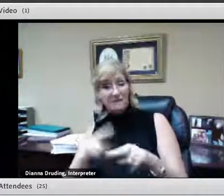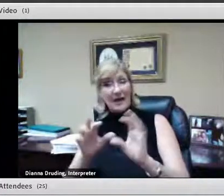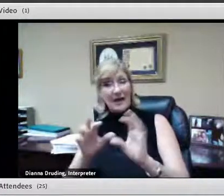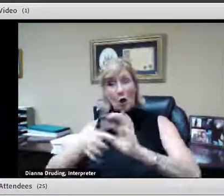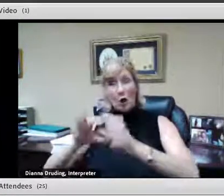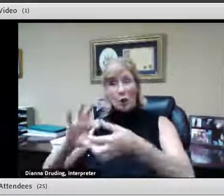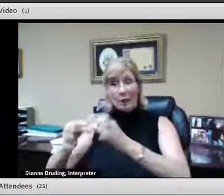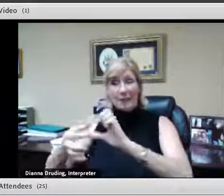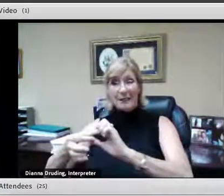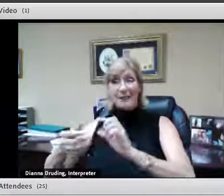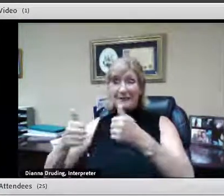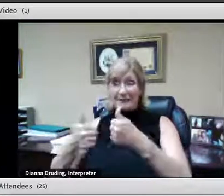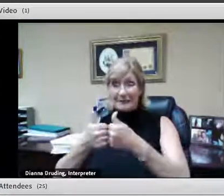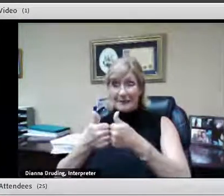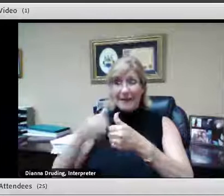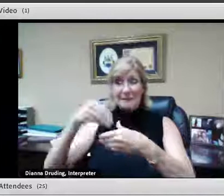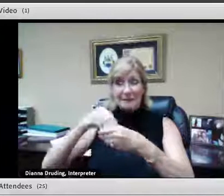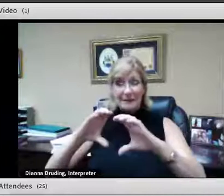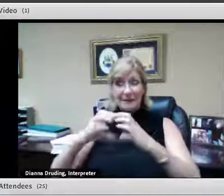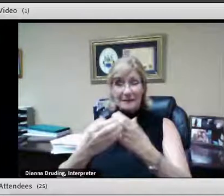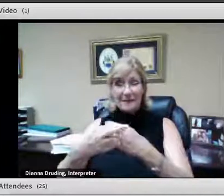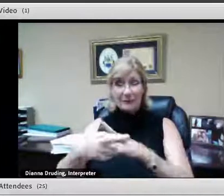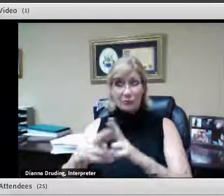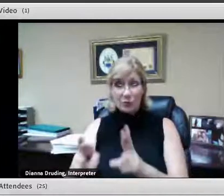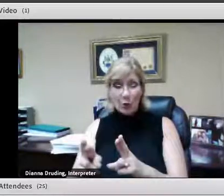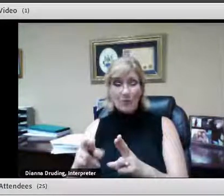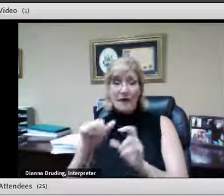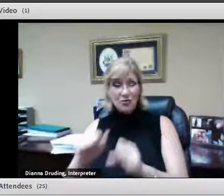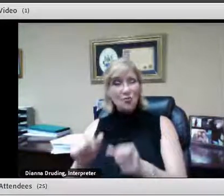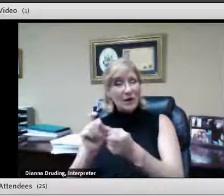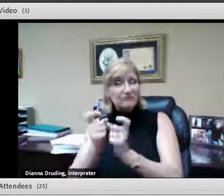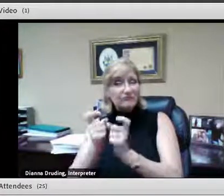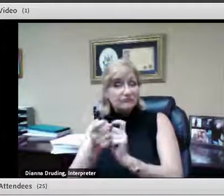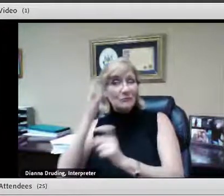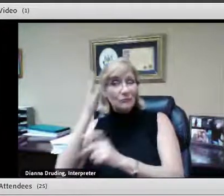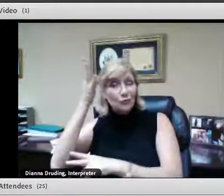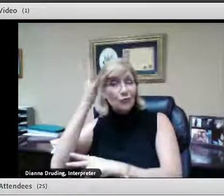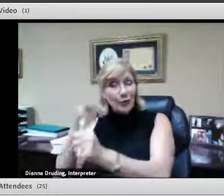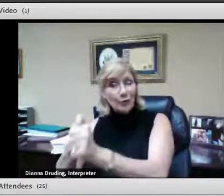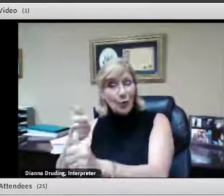you can edit these and kind of create your own. It gives you some templates.